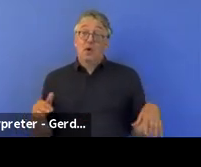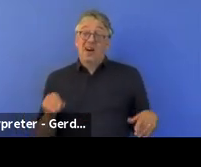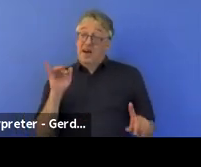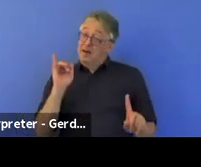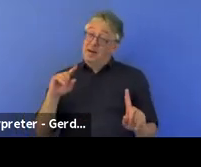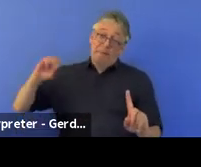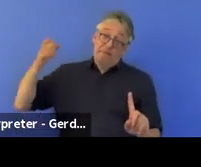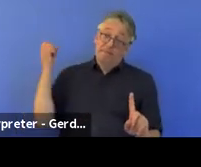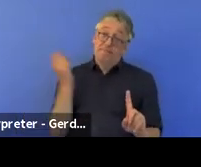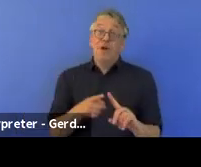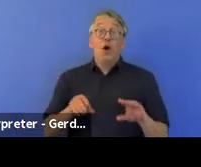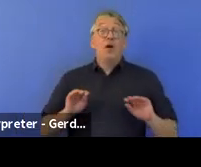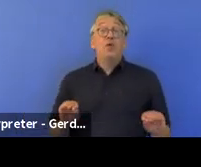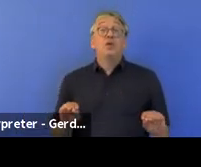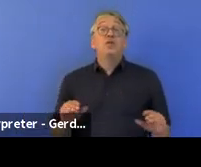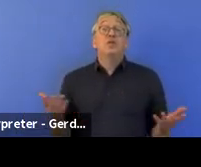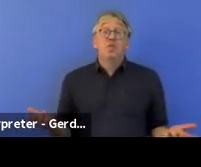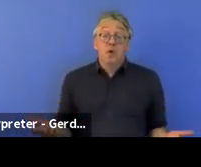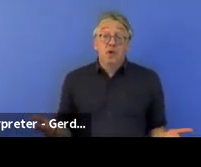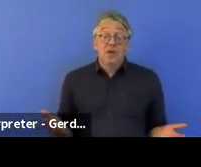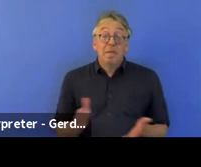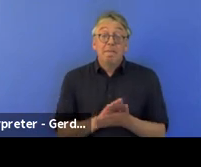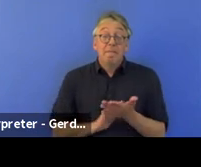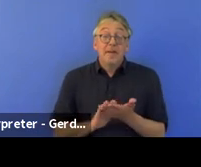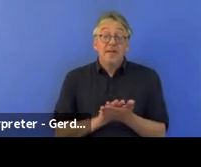safety. This takes us to the root of what